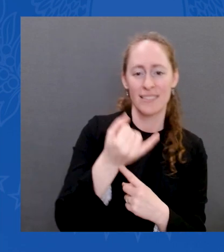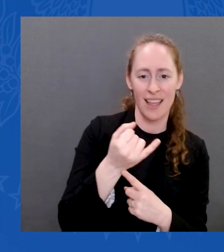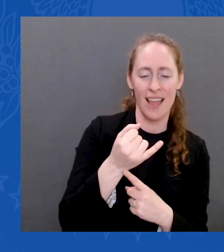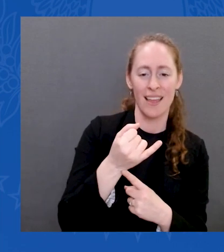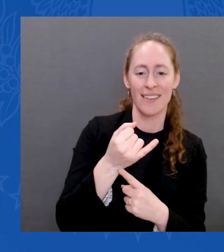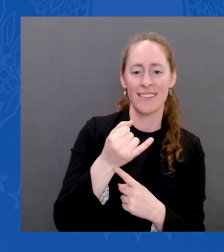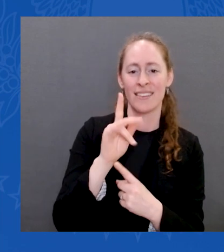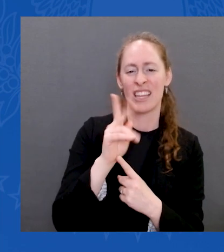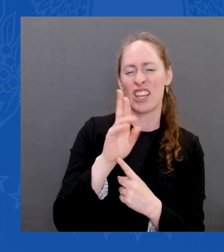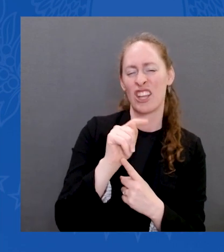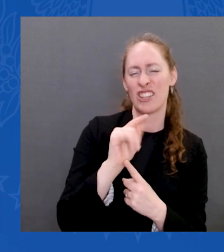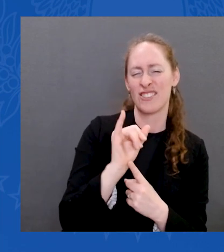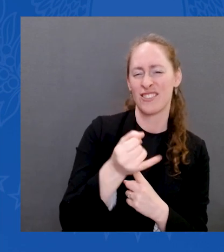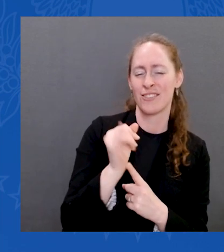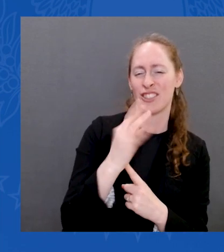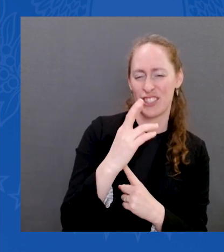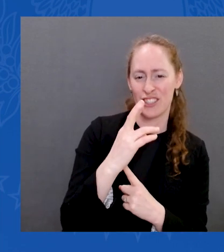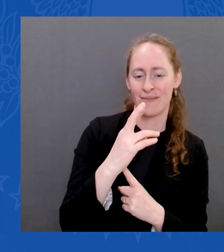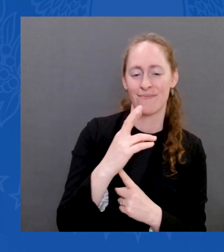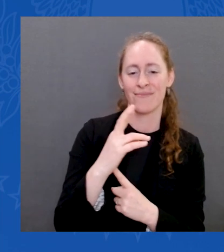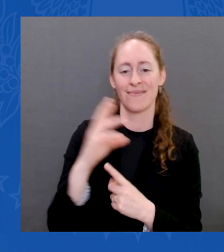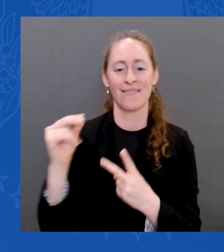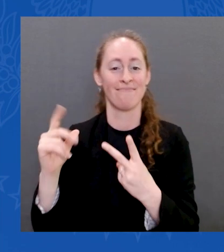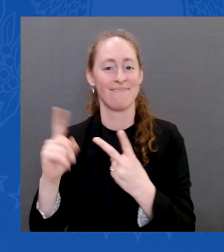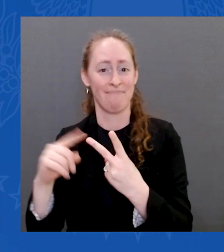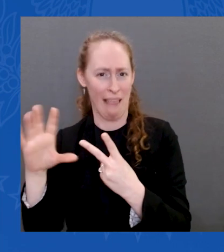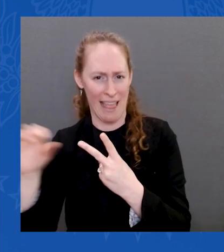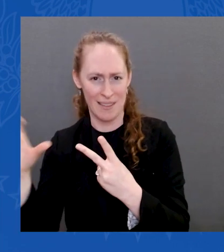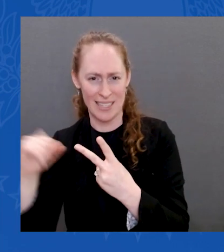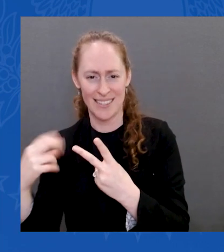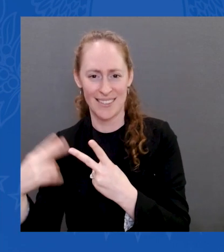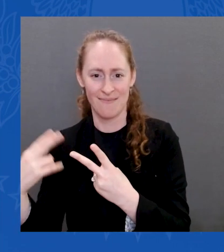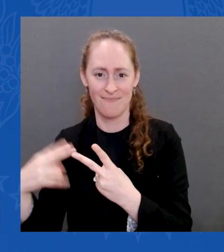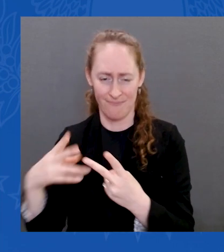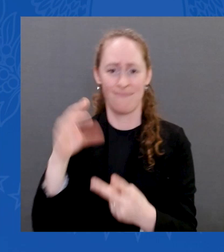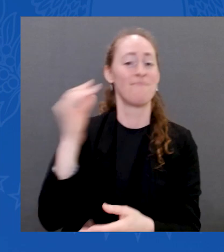and to my mother and my in-laws as well. So it's just a pleasure to be here with you.